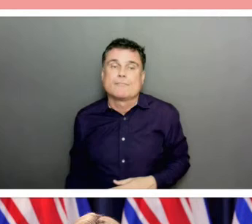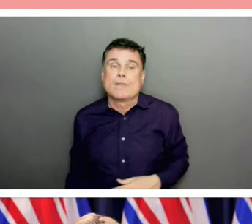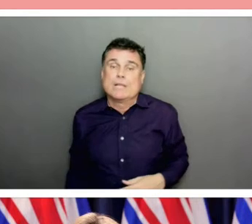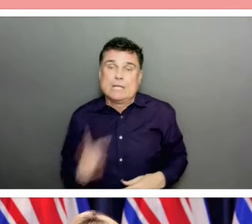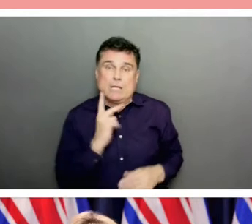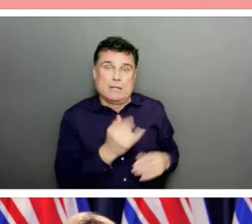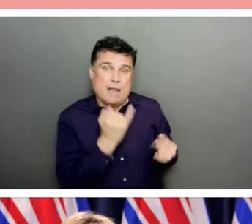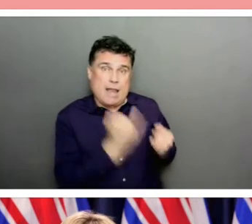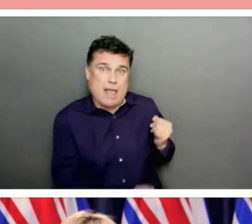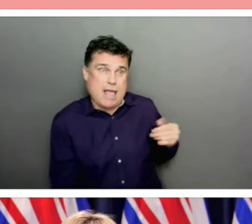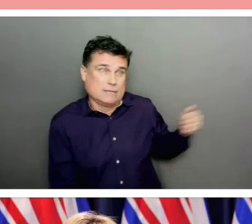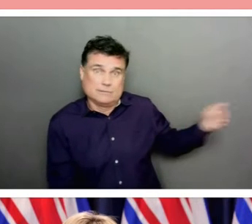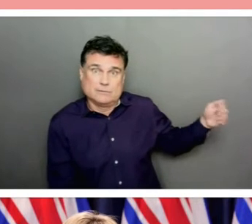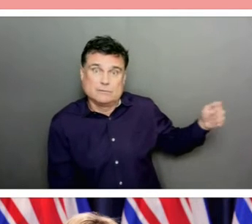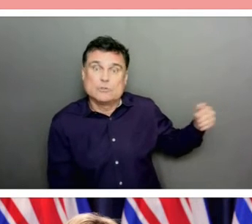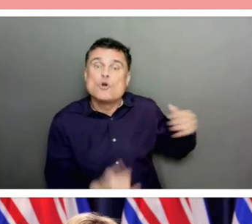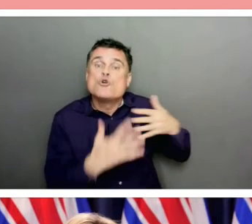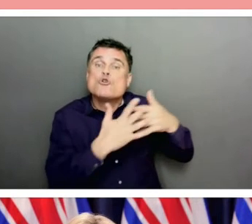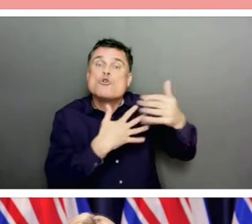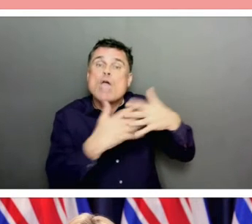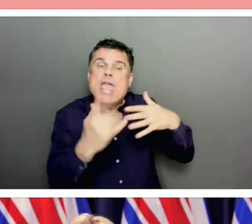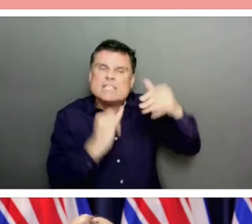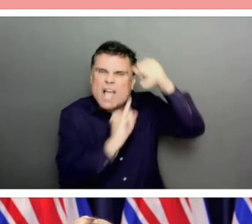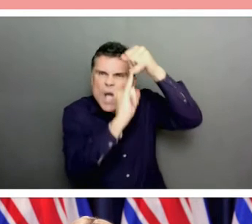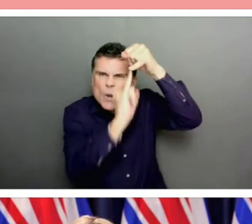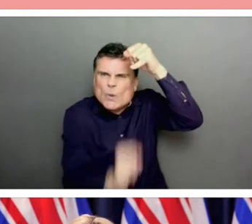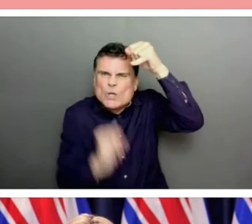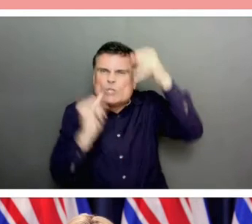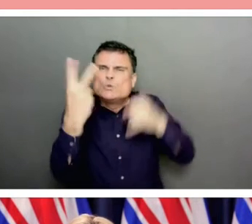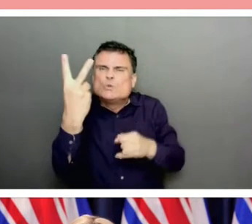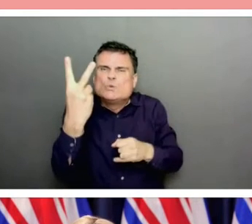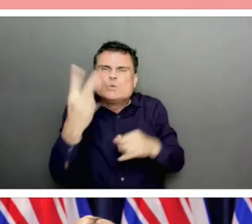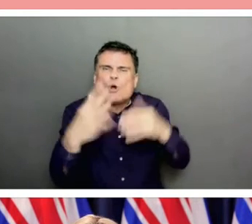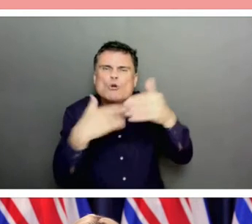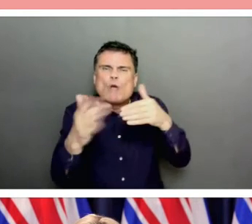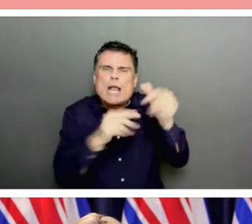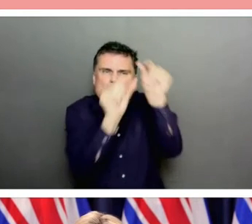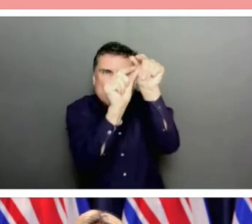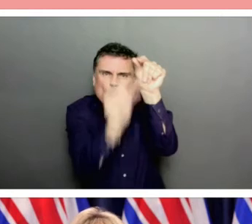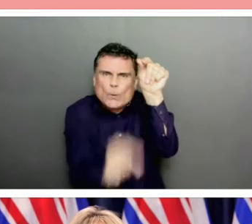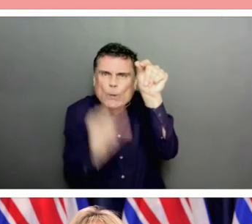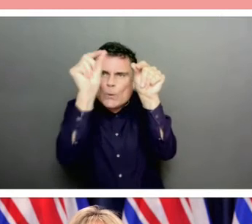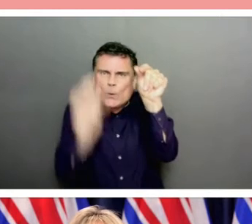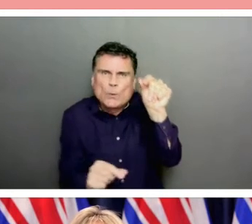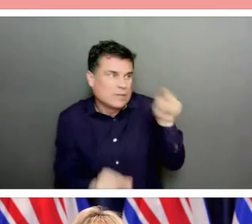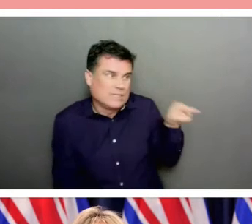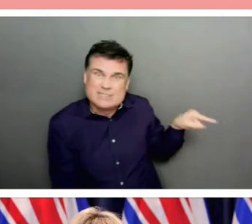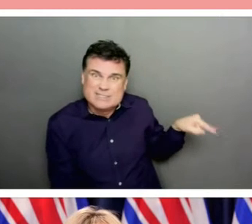for us to recognize. But we cannot let off. We've seen that happen before. If we